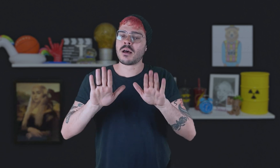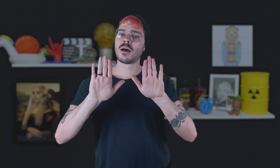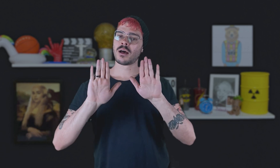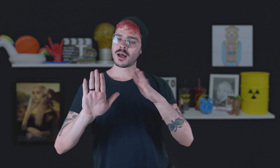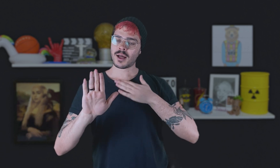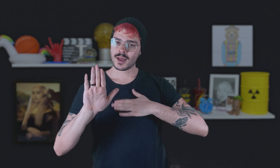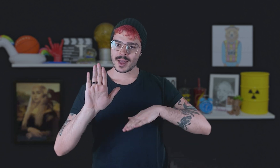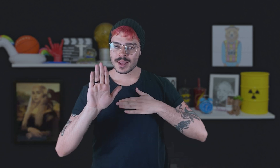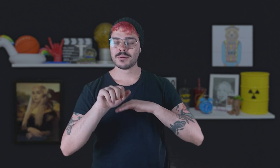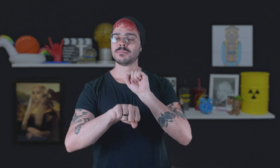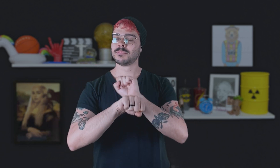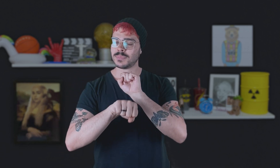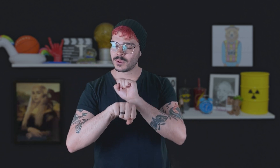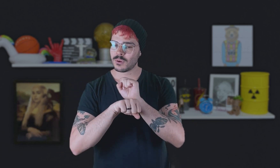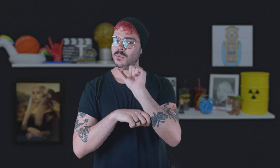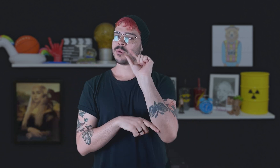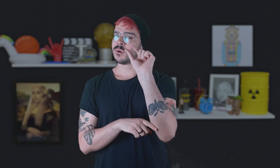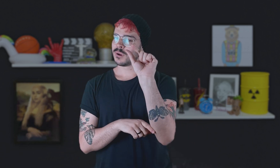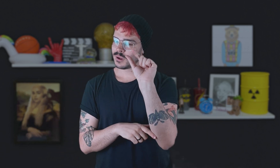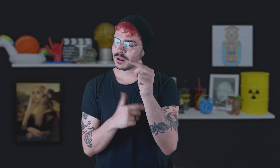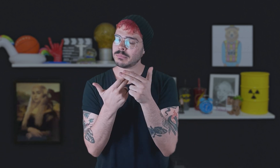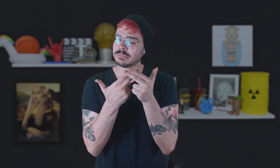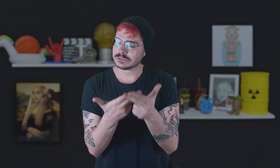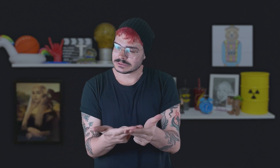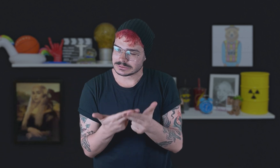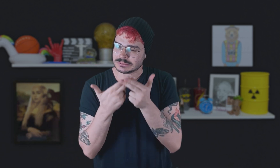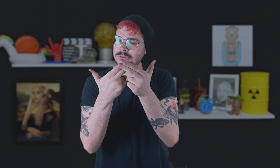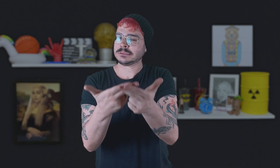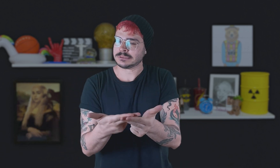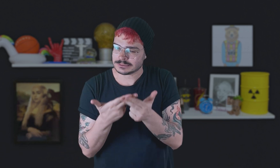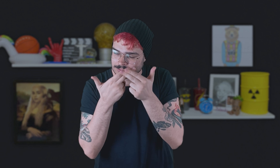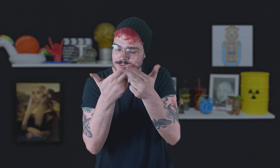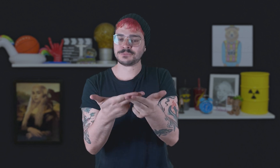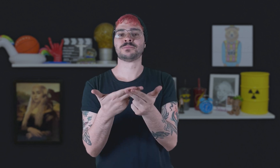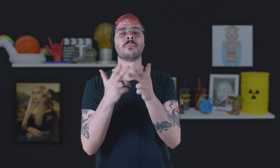Stay calm, just wait... Be patient!